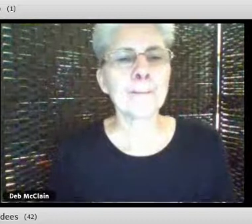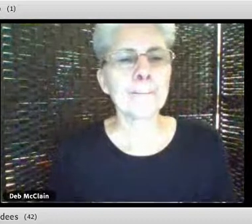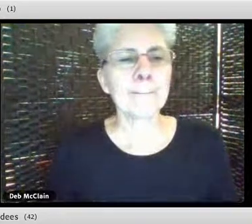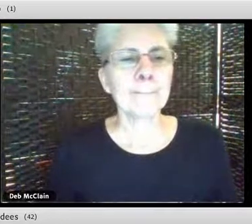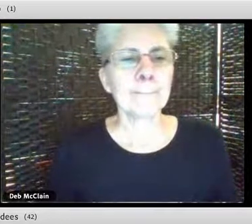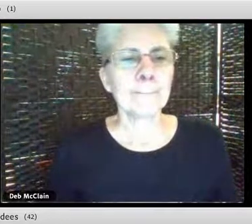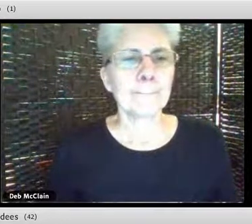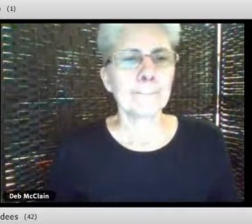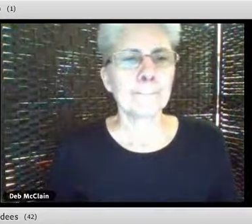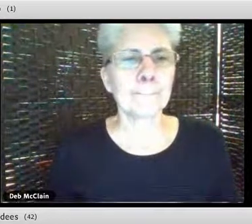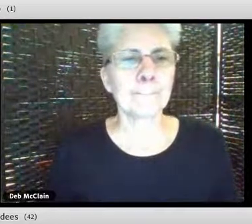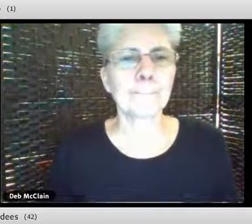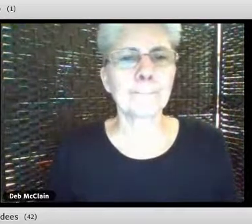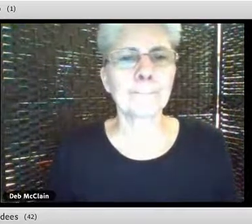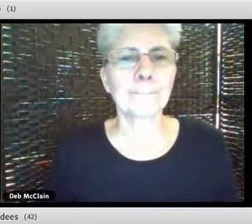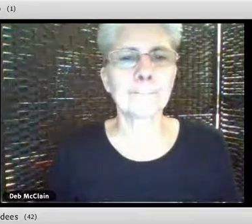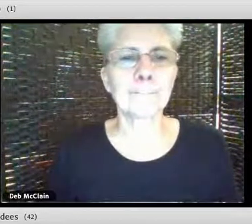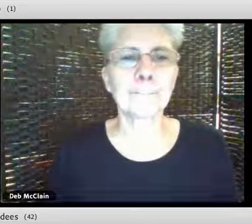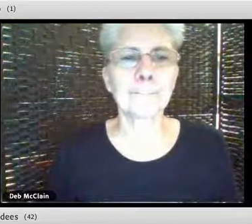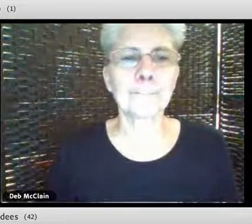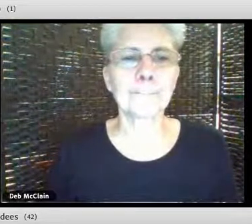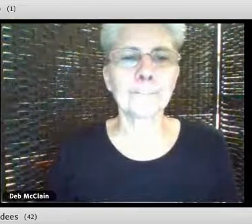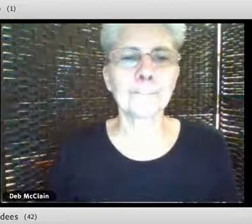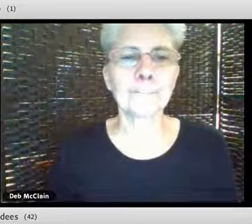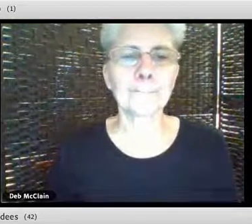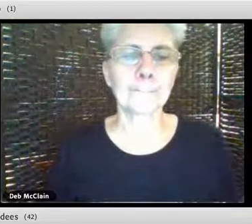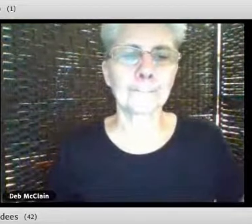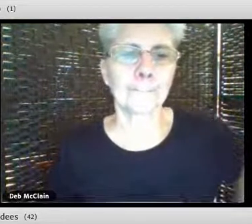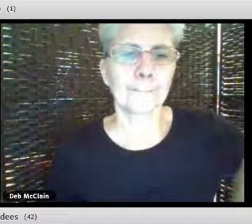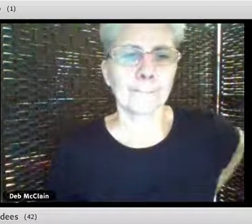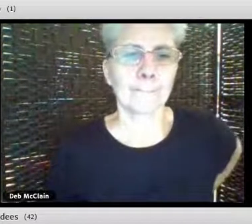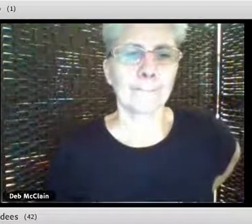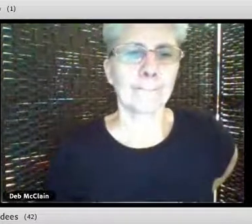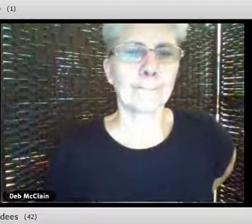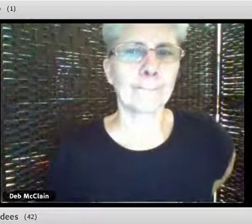and you'll get a copy of this PowerPoint. So real quick, let me just show you in 2 seconds,